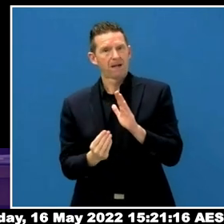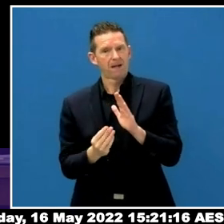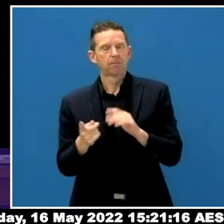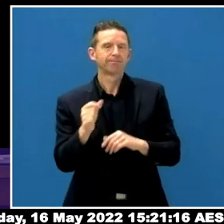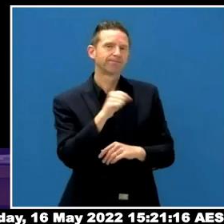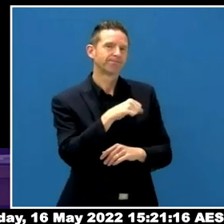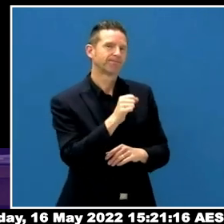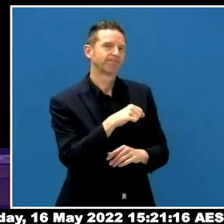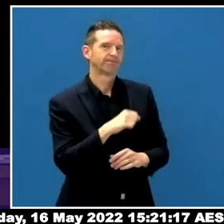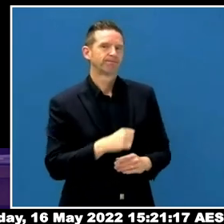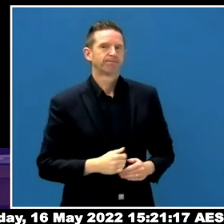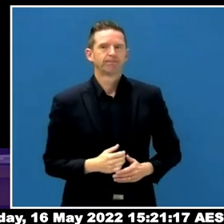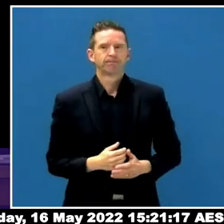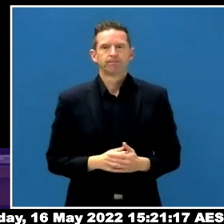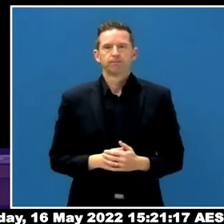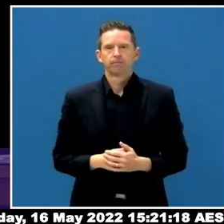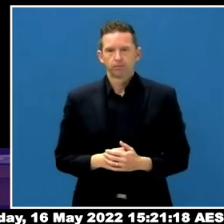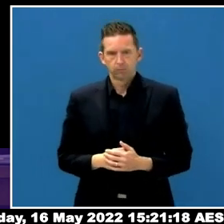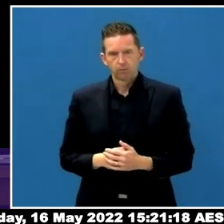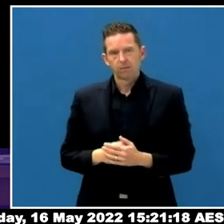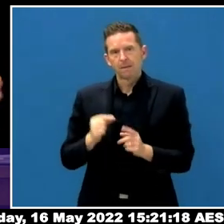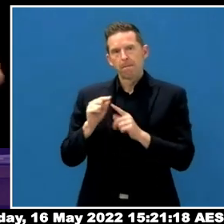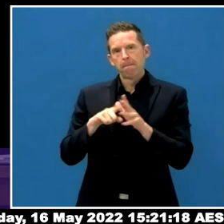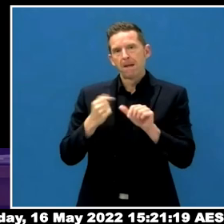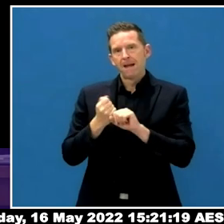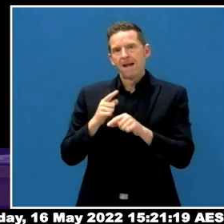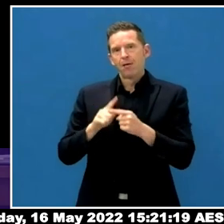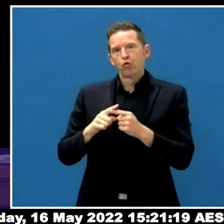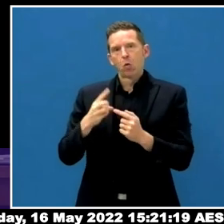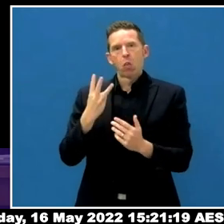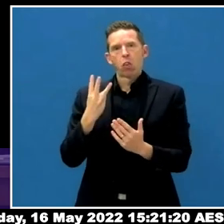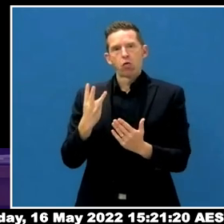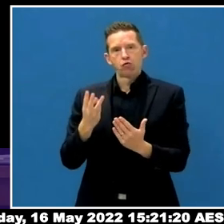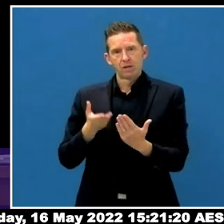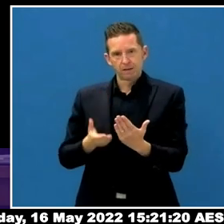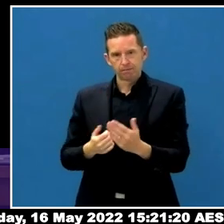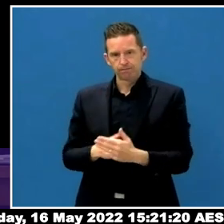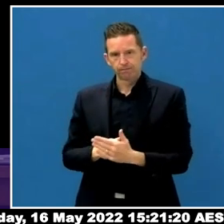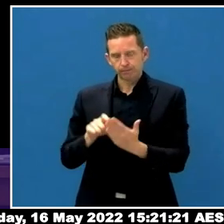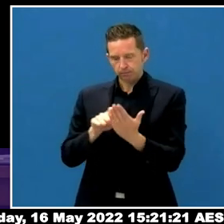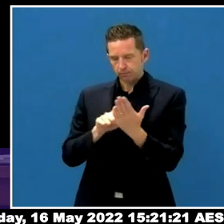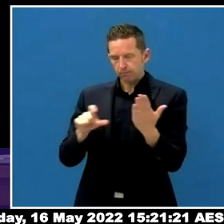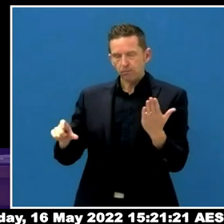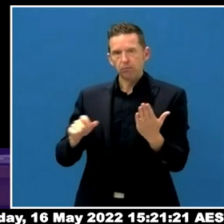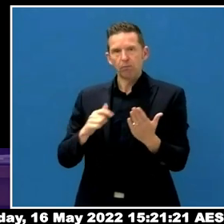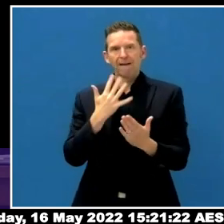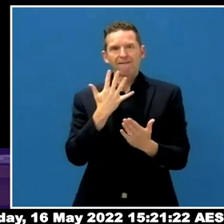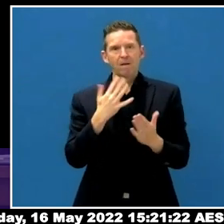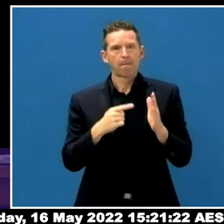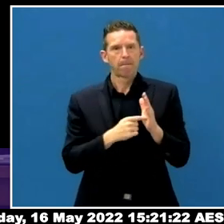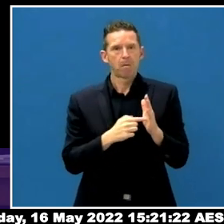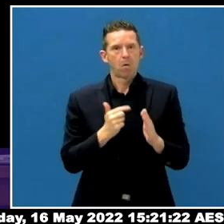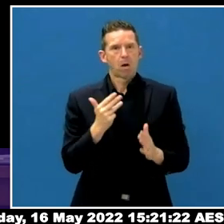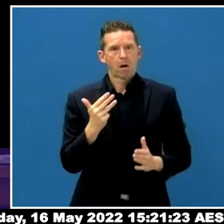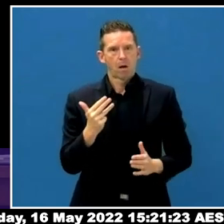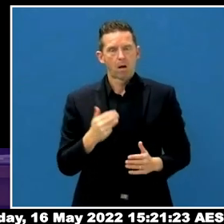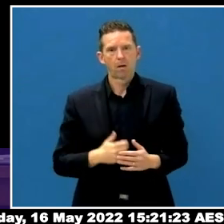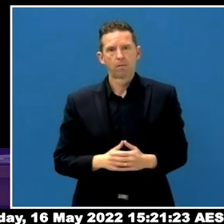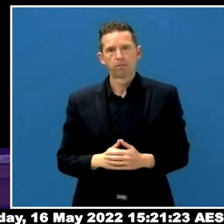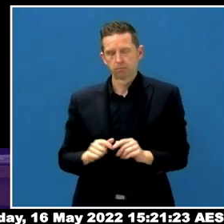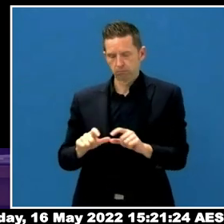On page 3 of 11, clause 5.9 under Cost and Payment Terms, do you see that clause it